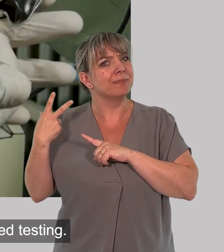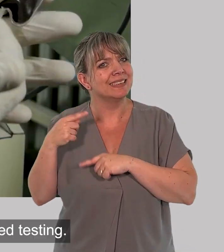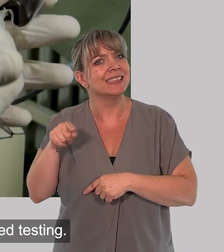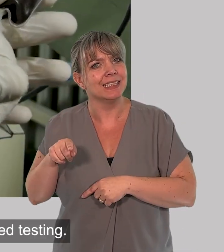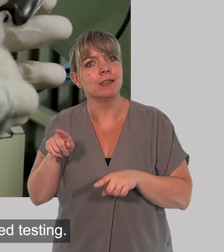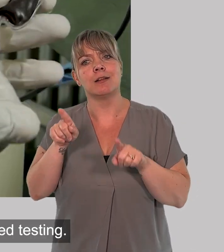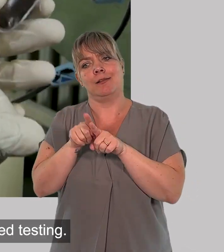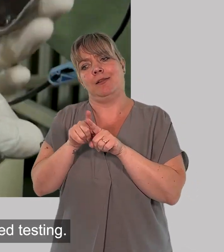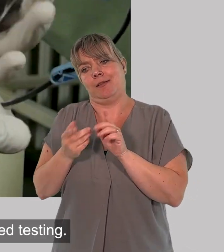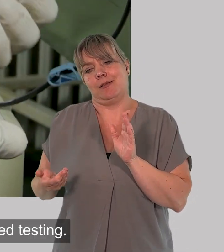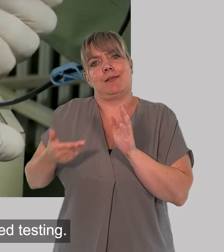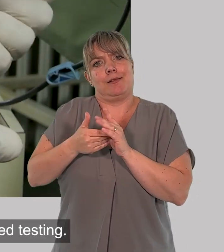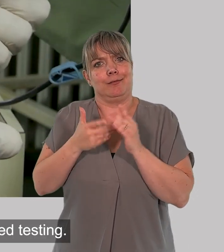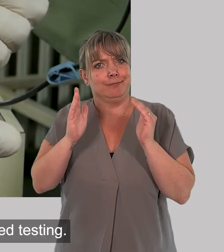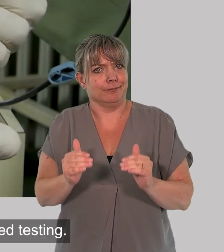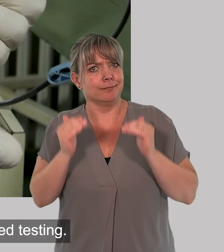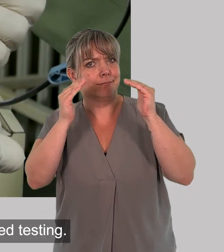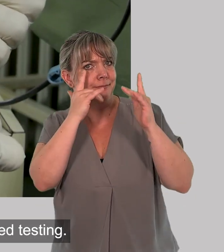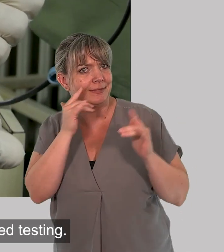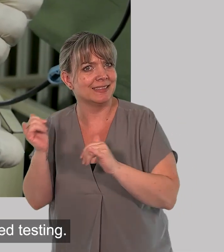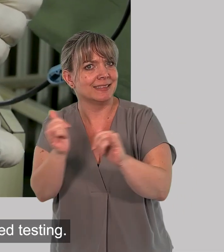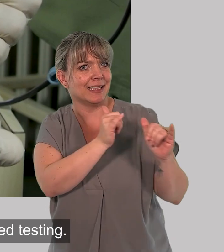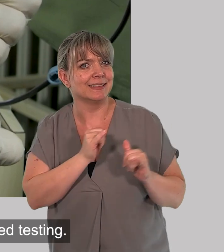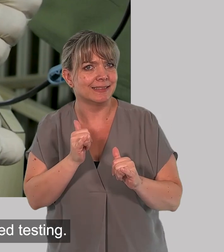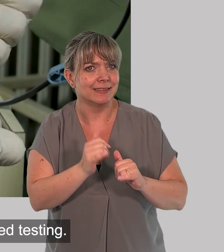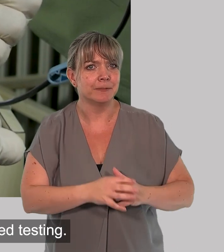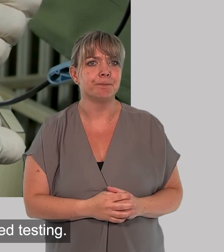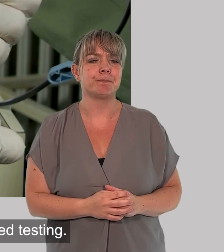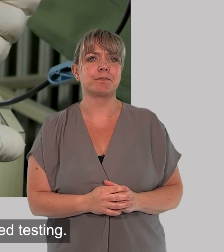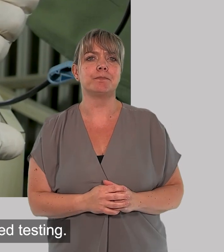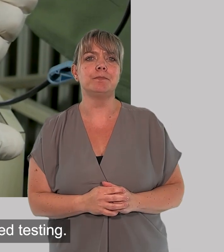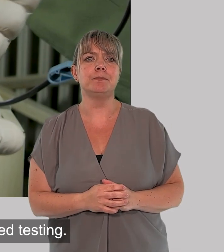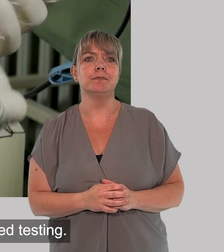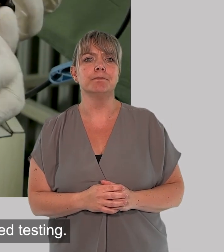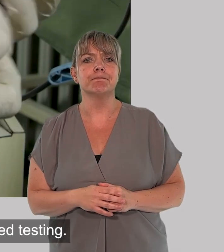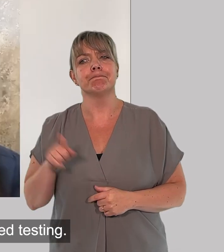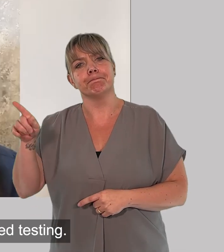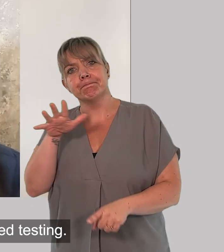who asked me to undergo a biopsy and few advanced testing.